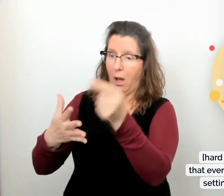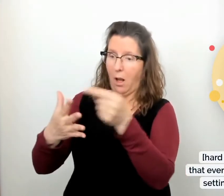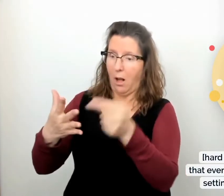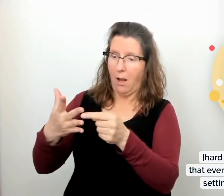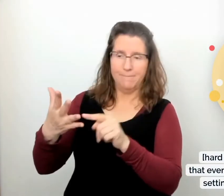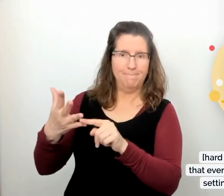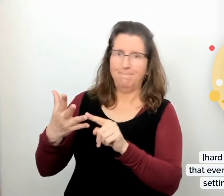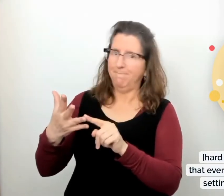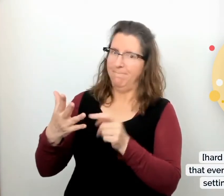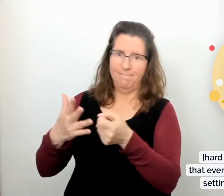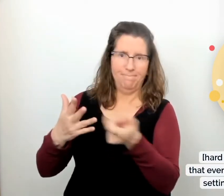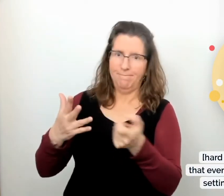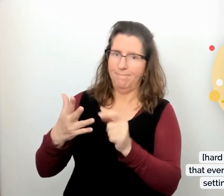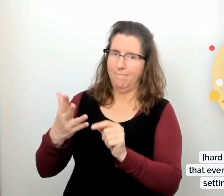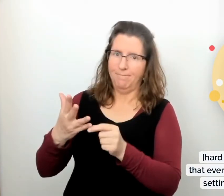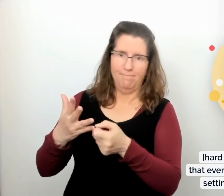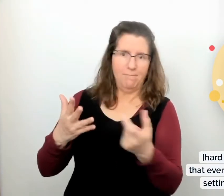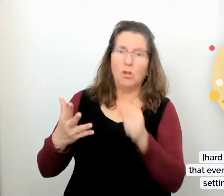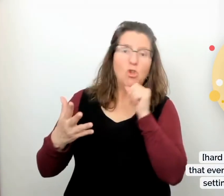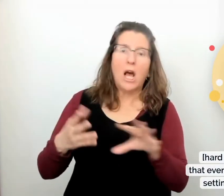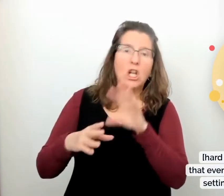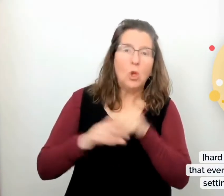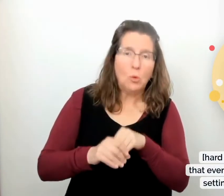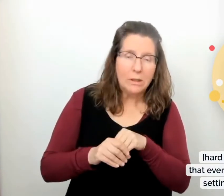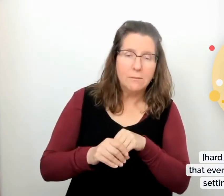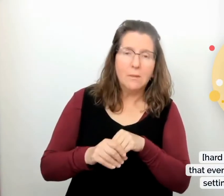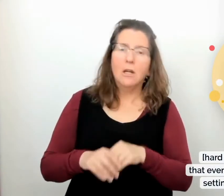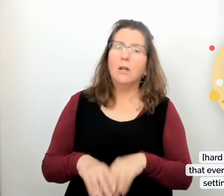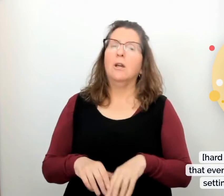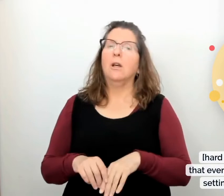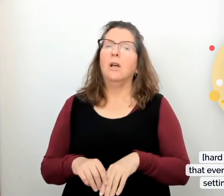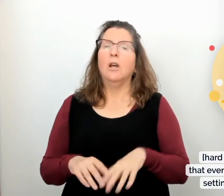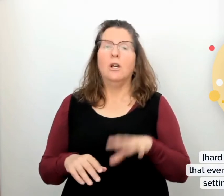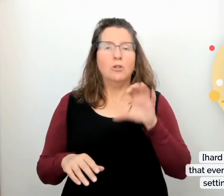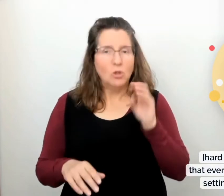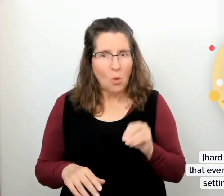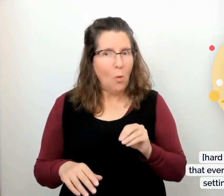But it doesn't acknowledge the ways in which the child is excluded.